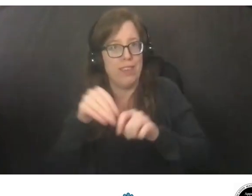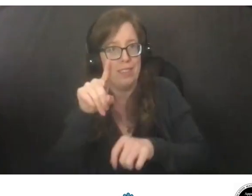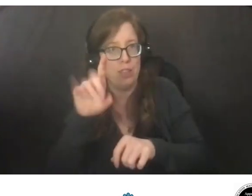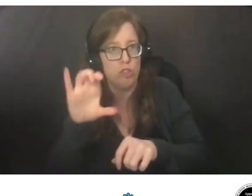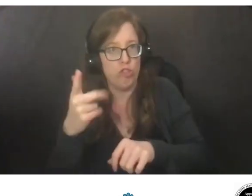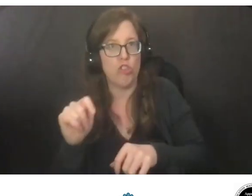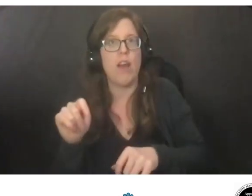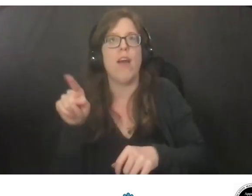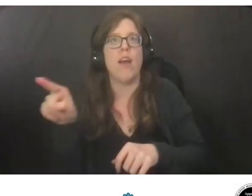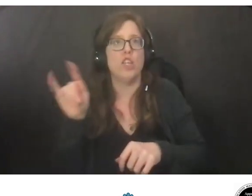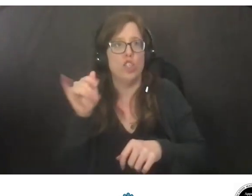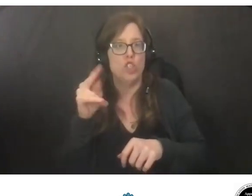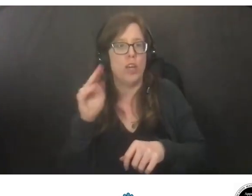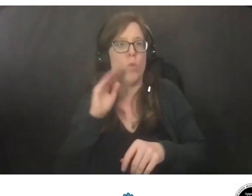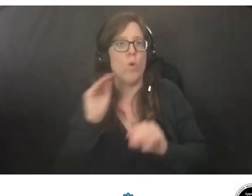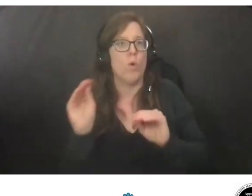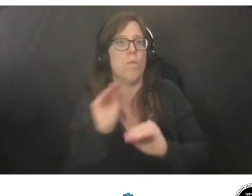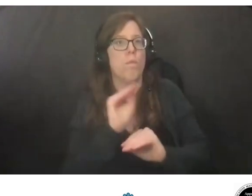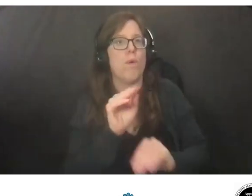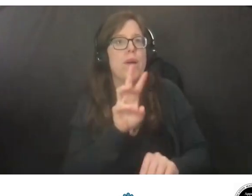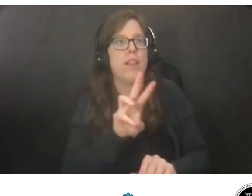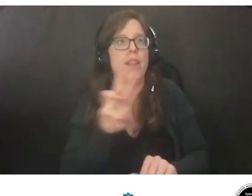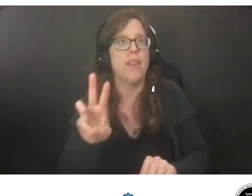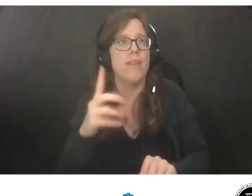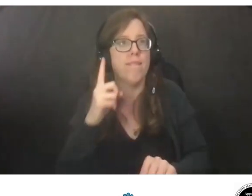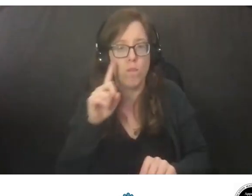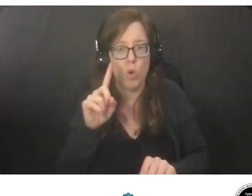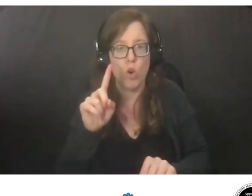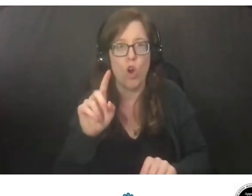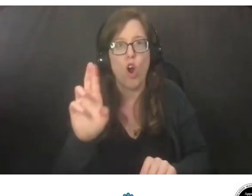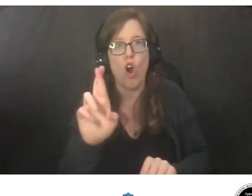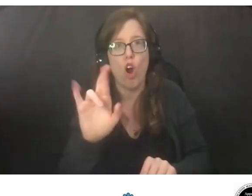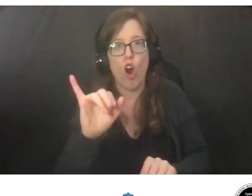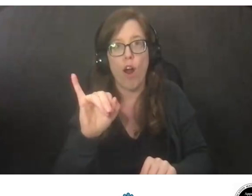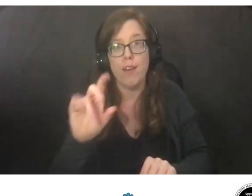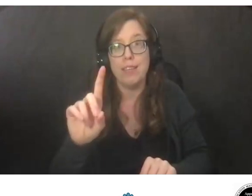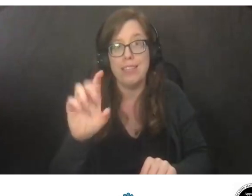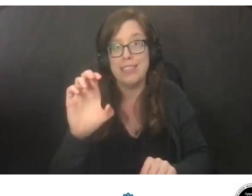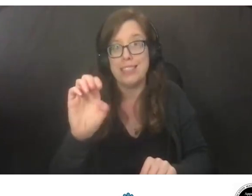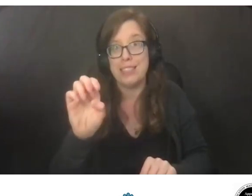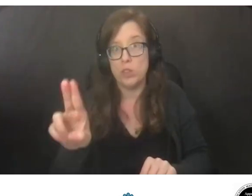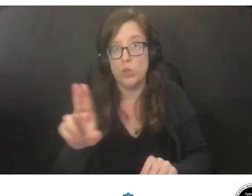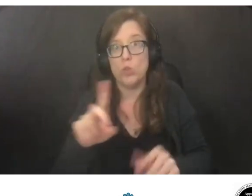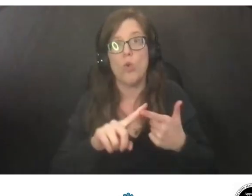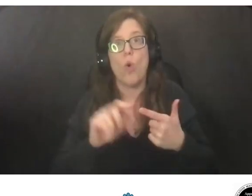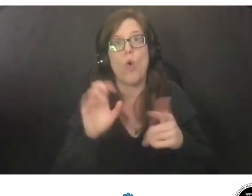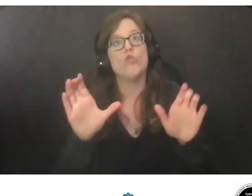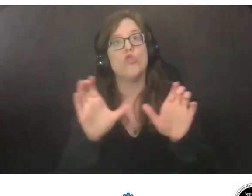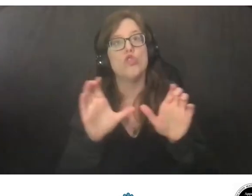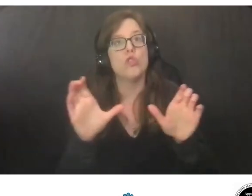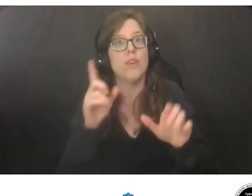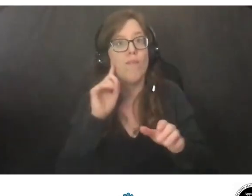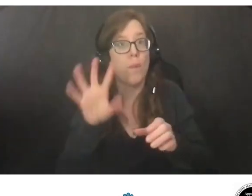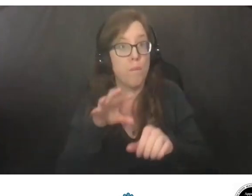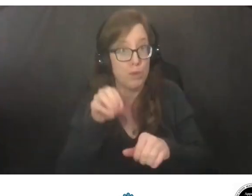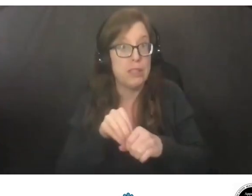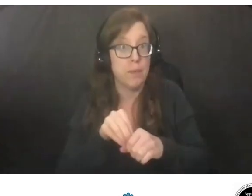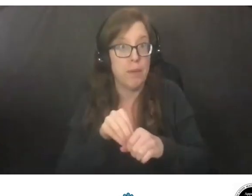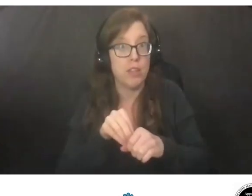I think, is also going to put in the link for the RID CEUs and/or certificate of participation.